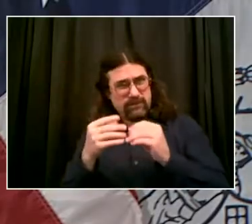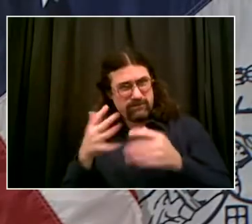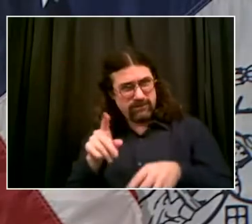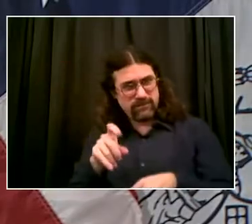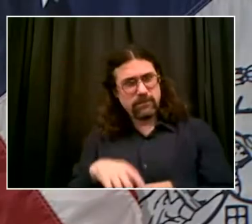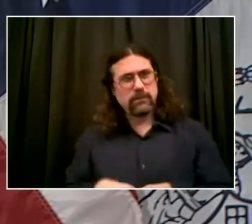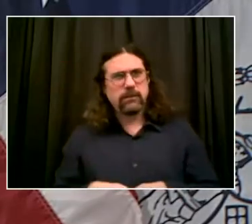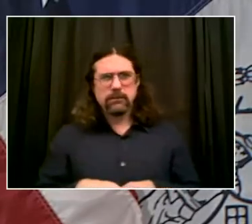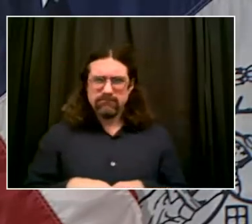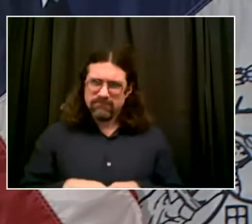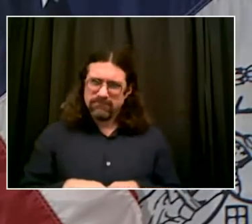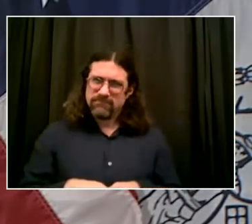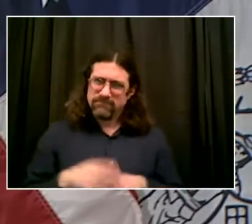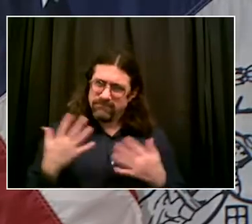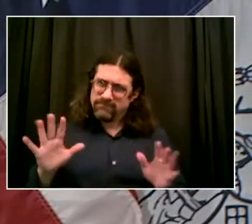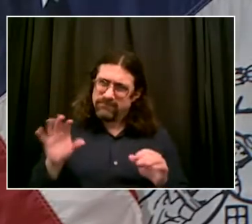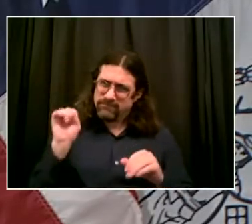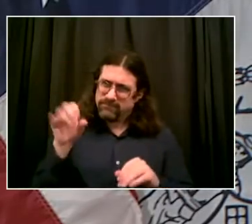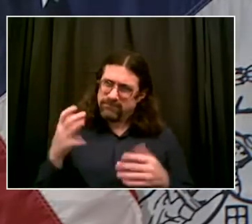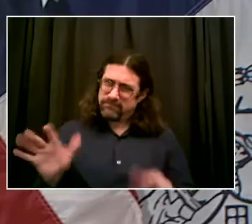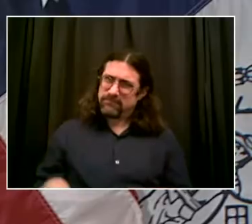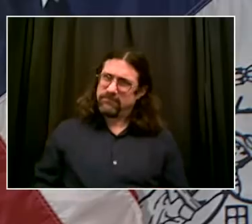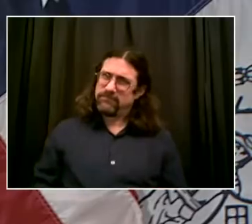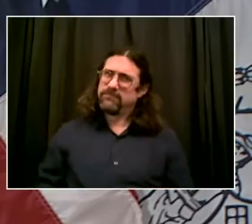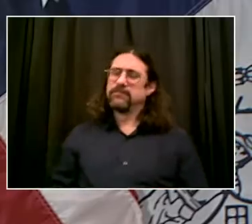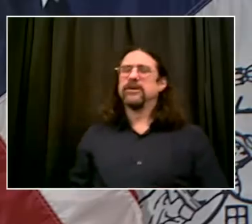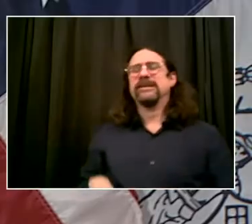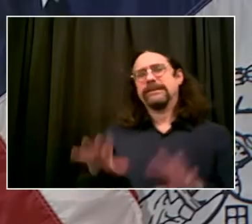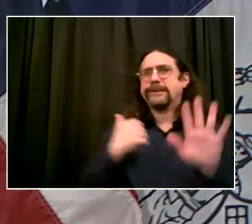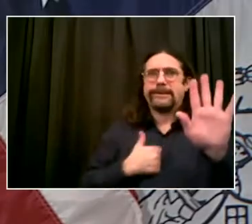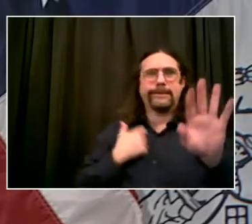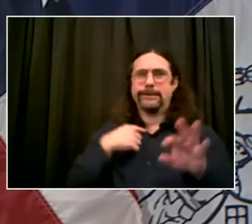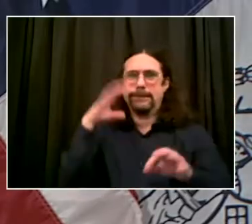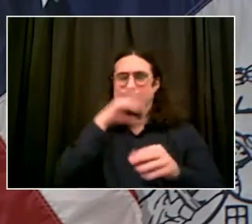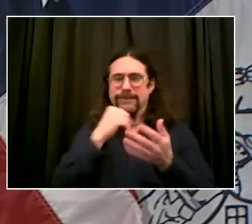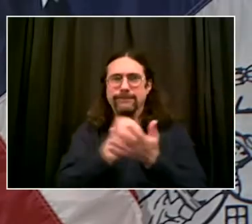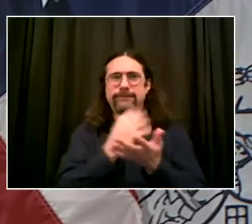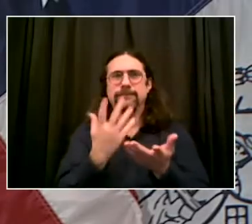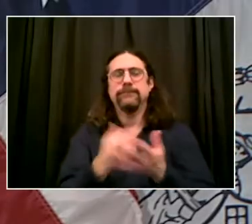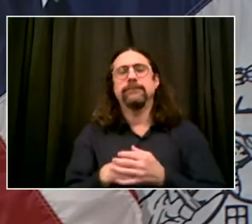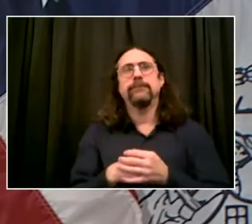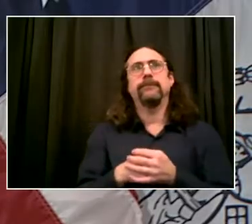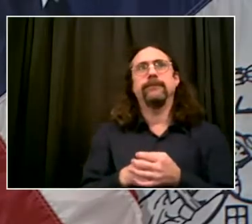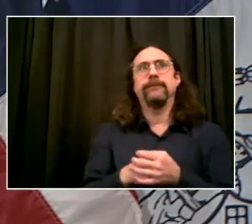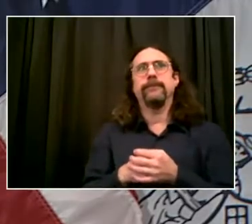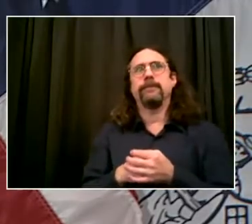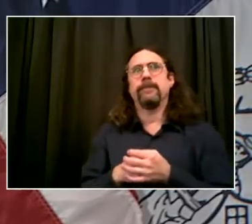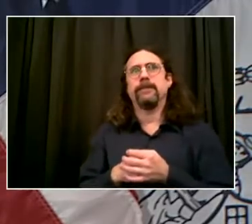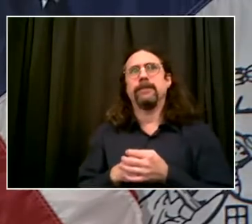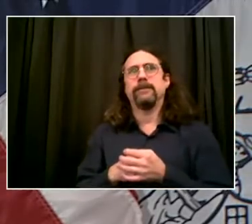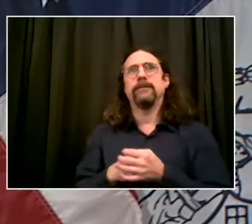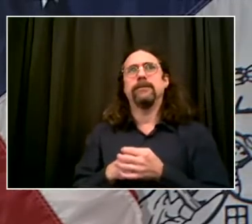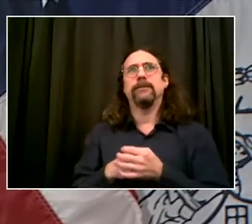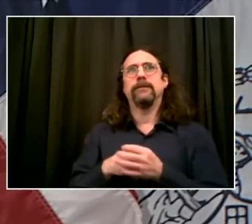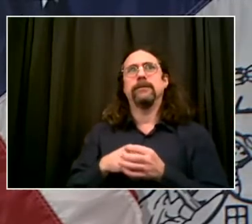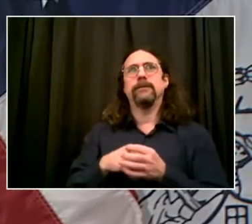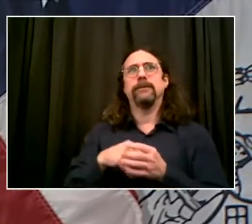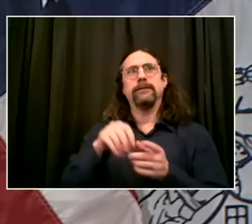I WILL GO BACK AND GET THTHM EFFROM STAFF. MY QUESTION IS, TO WHAT EXTENT DO YOOSU EEE CERTAIN COMMUNITY TESTINNLG LG E SSOO